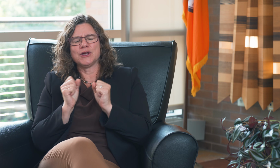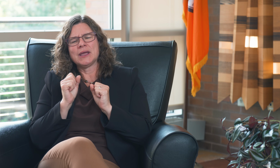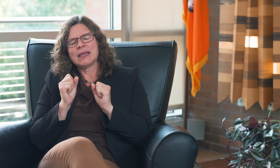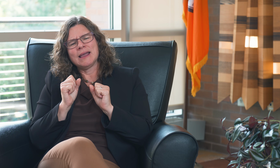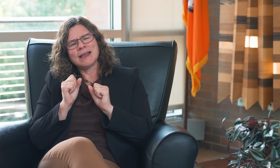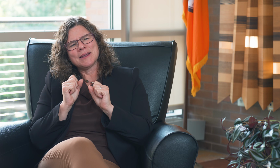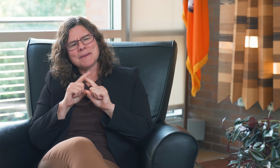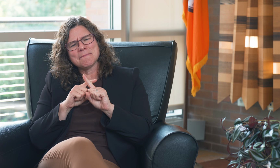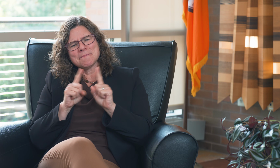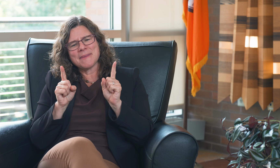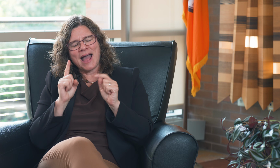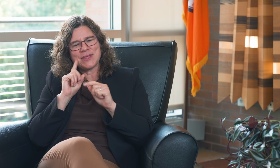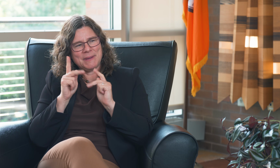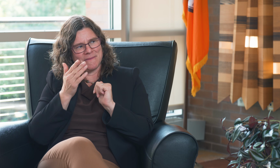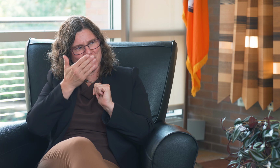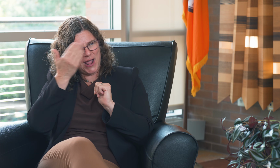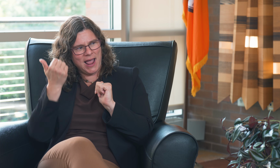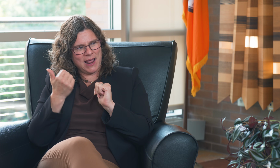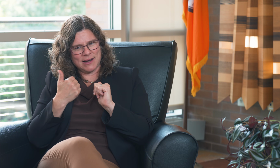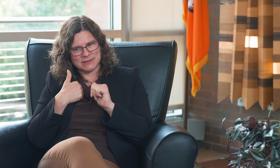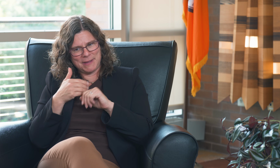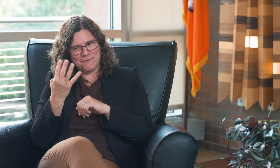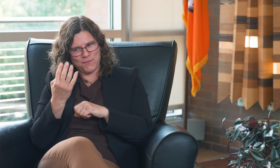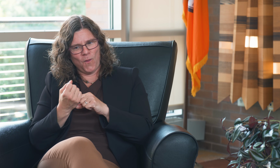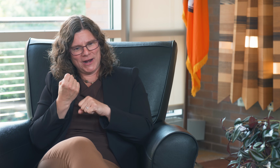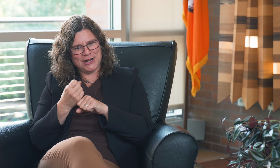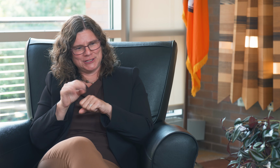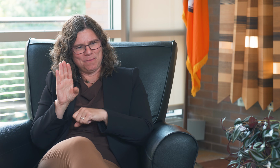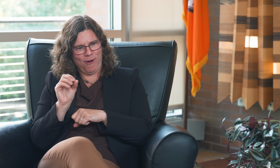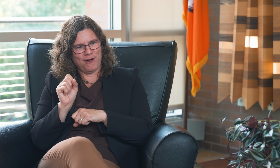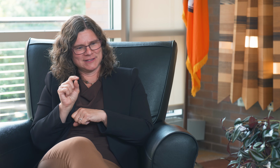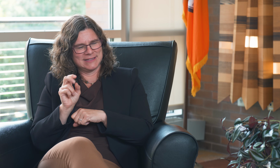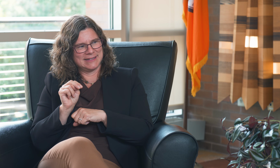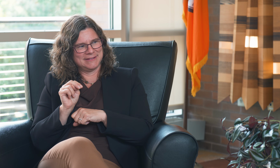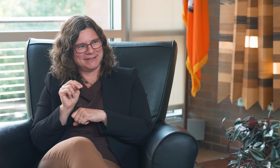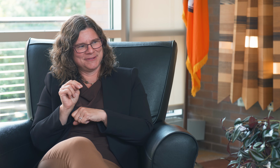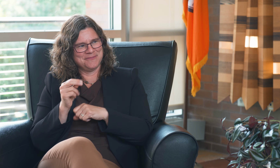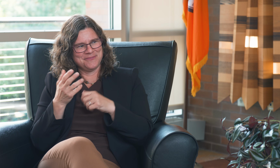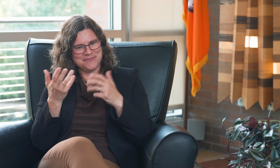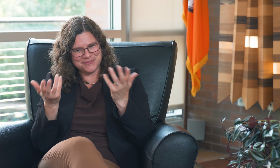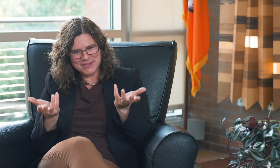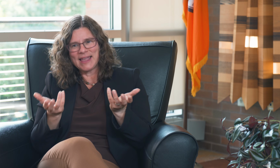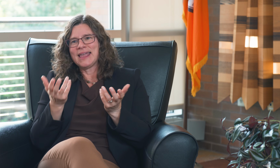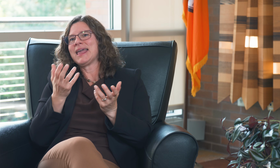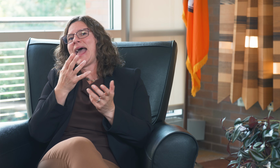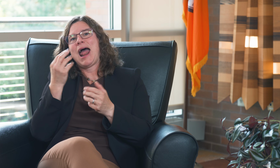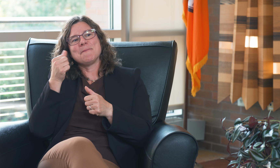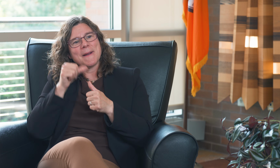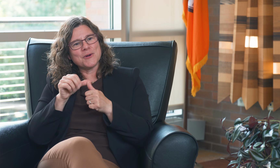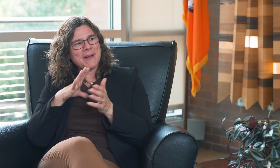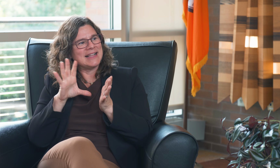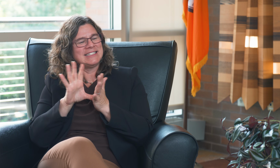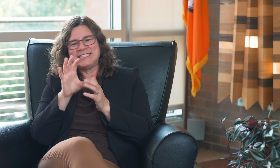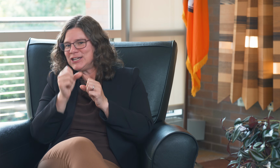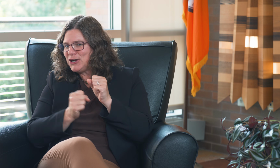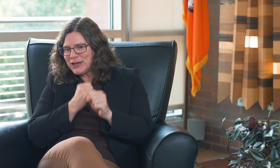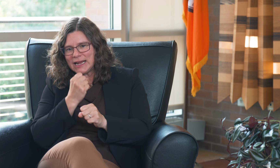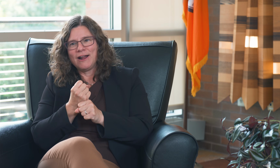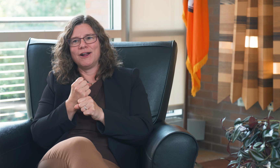Or I need to be ready for the winters. But I think people also forget that I spent four years in Boston. And I remember my senior year